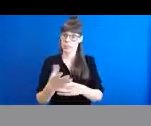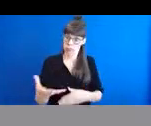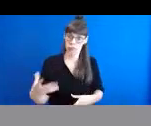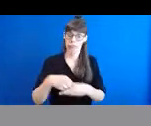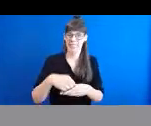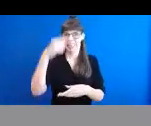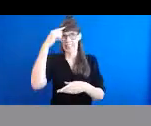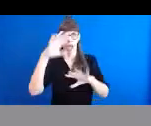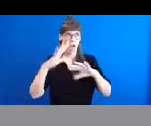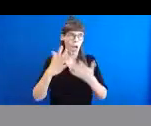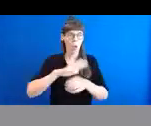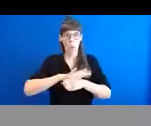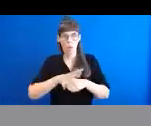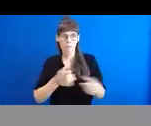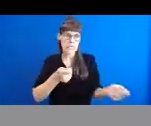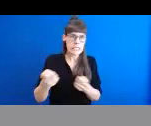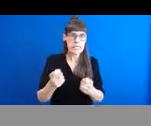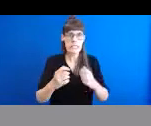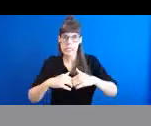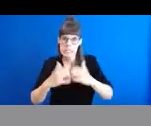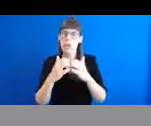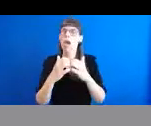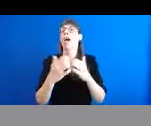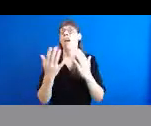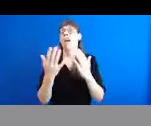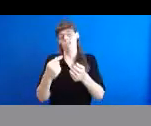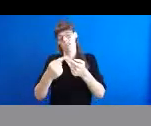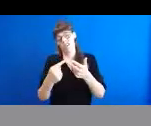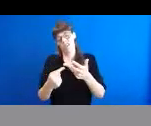than the others. By this I mean in order to ensure